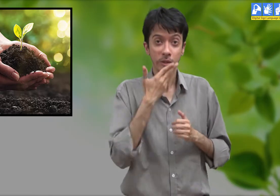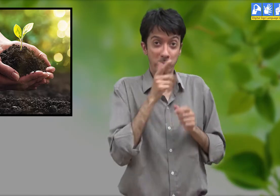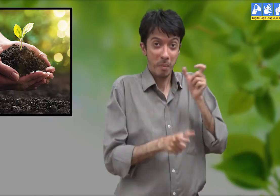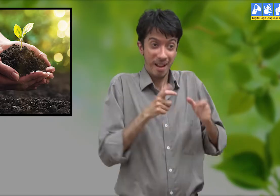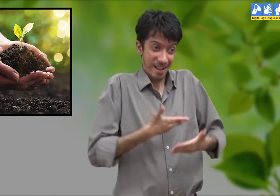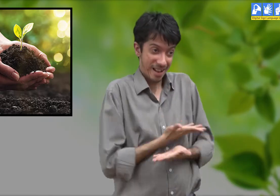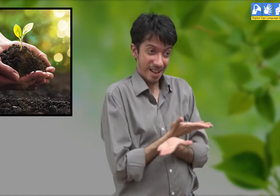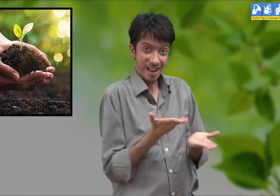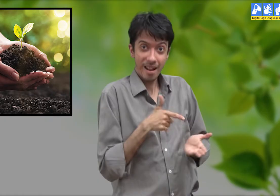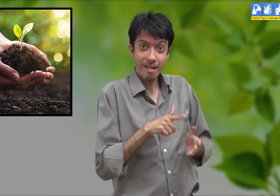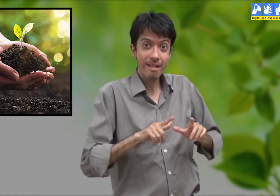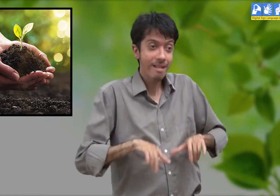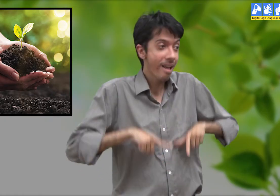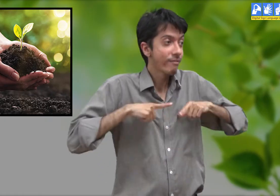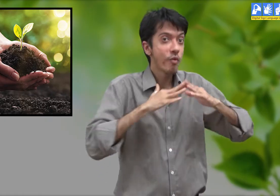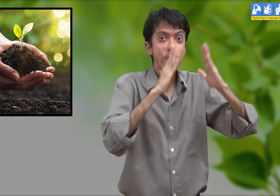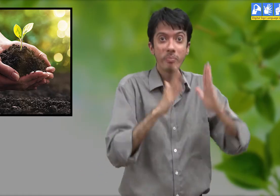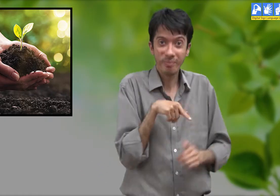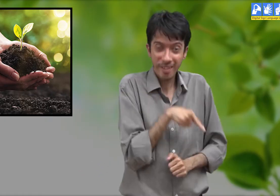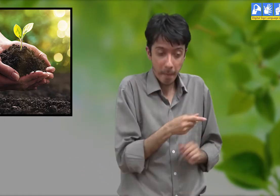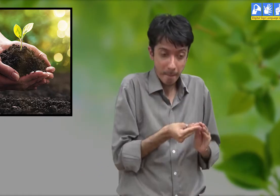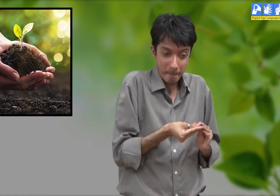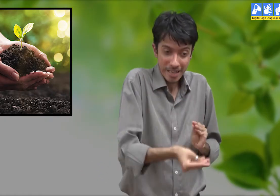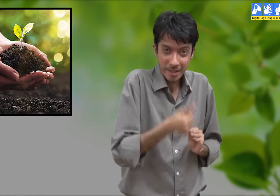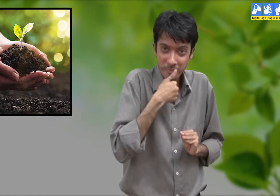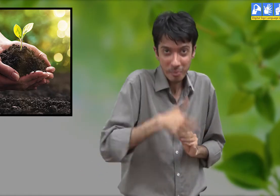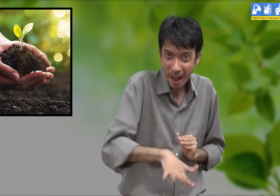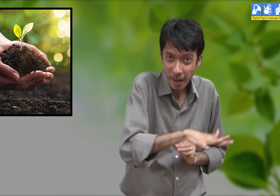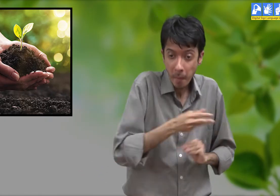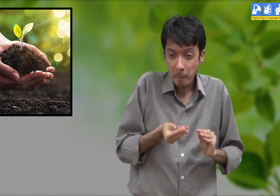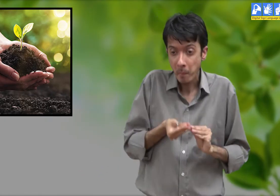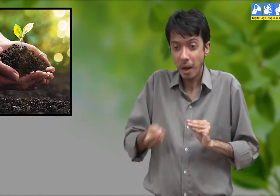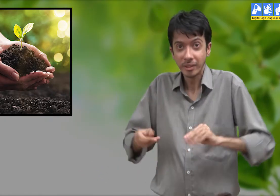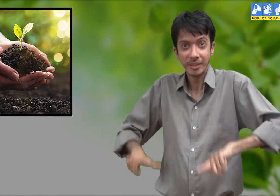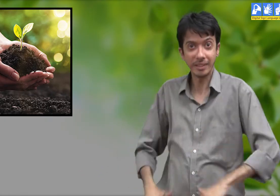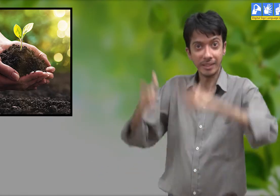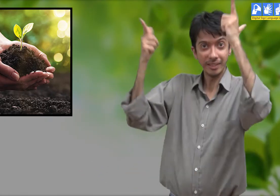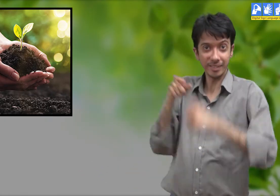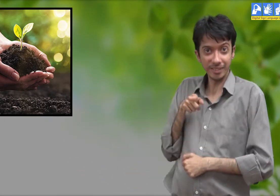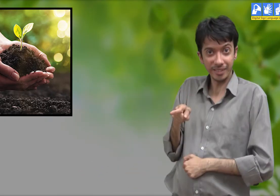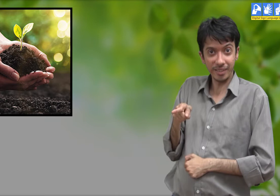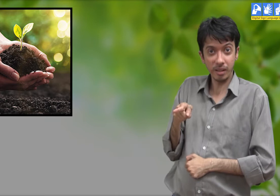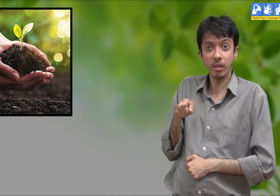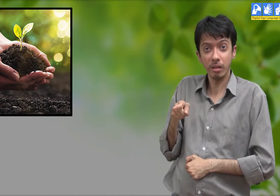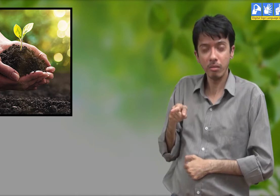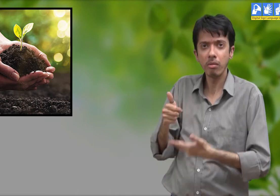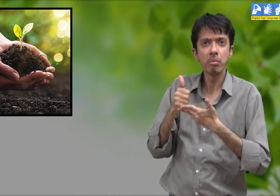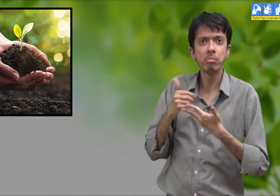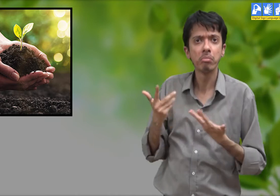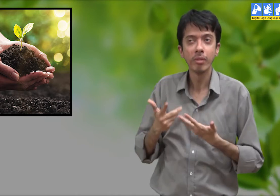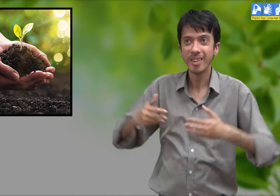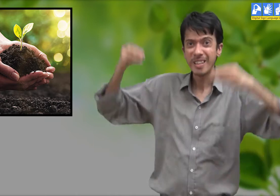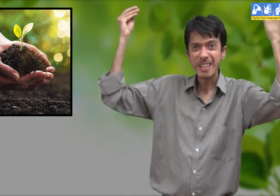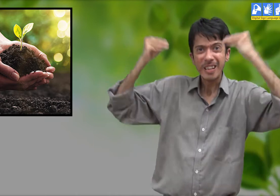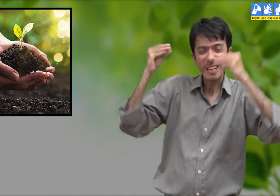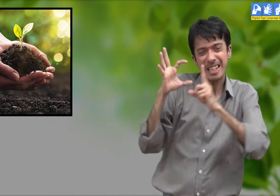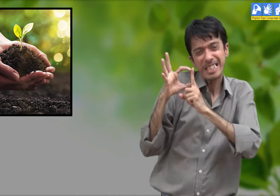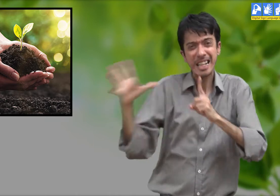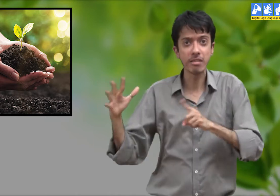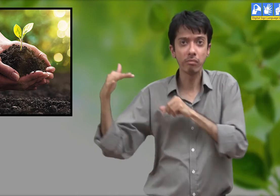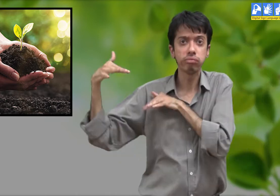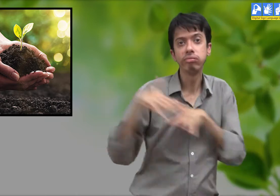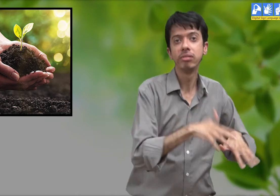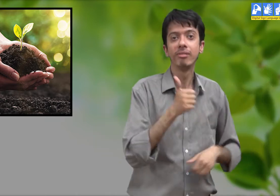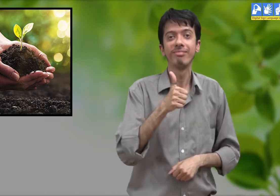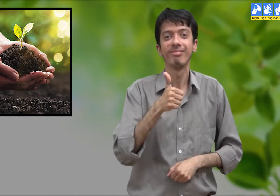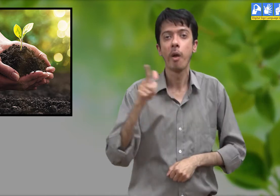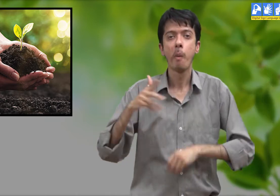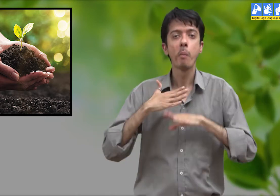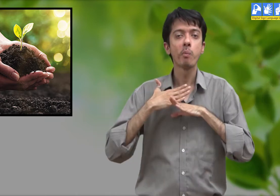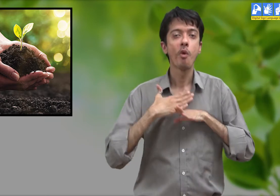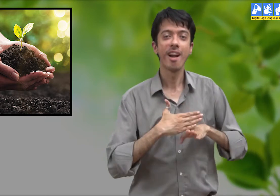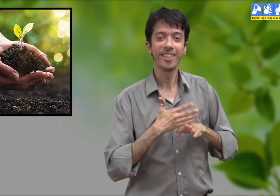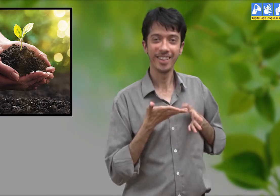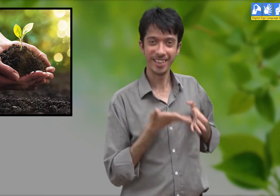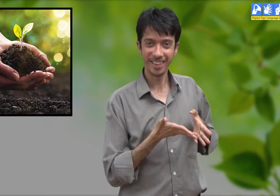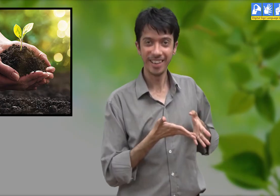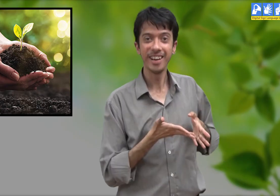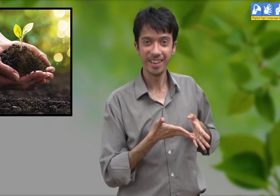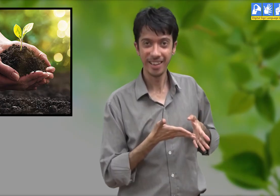1. People who live in and around the forest are dependent on the forest produce to lead their lives.